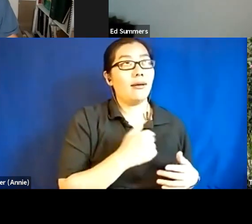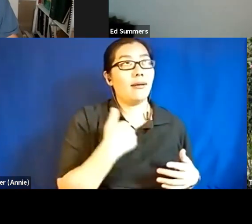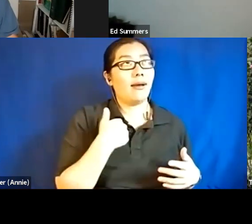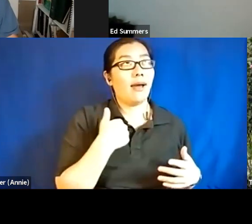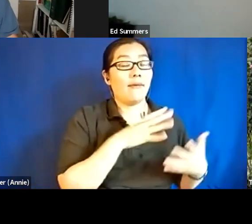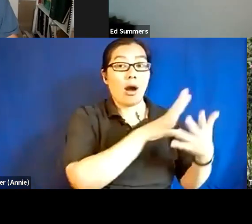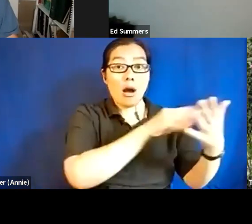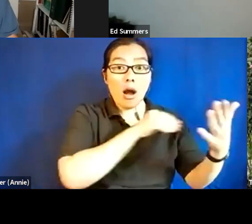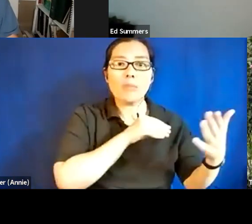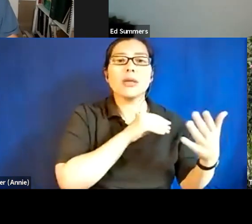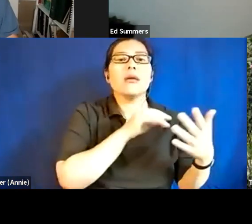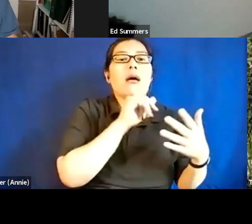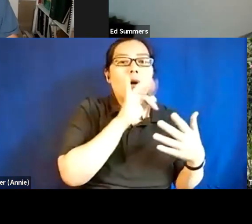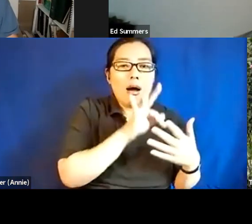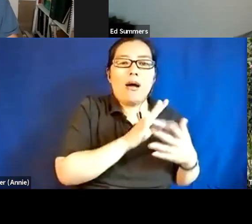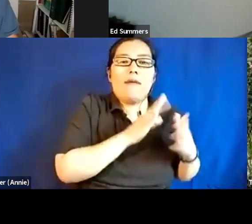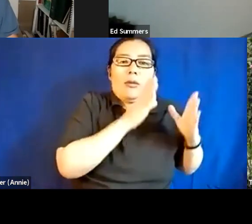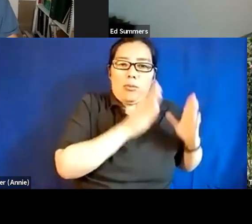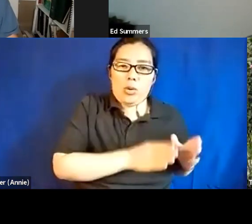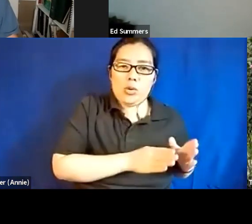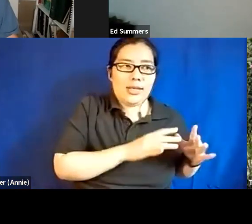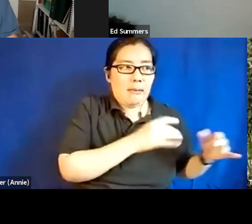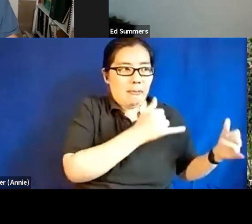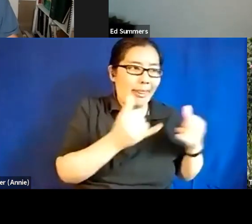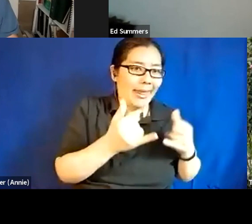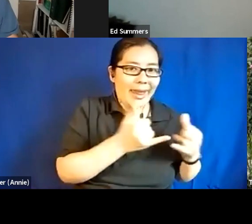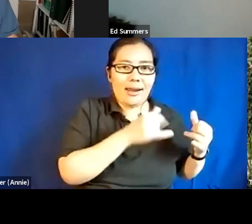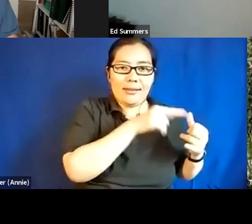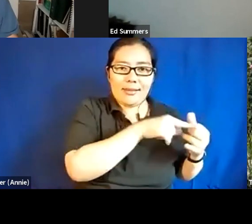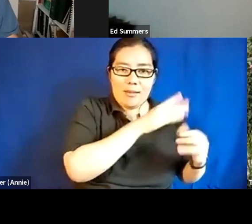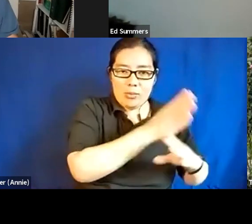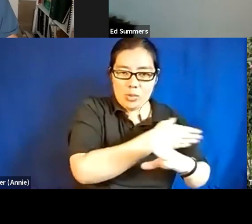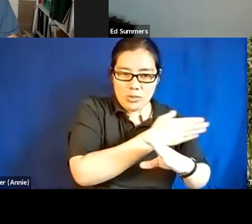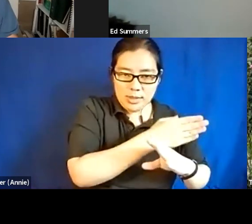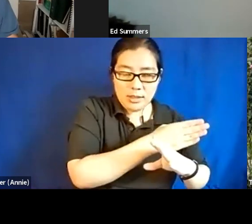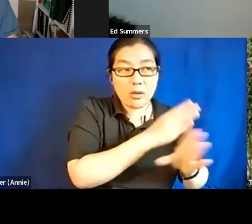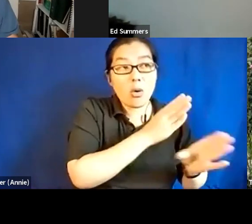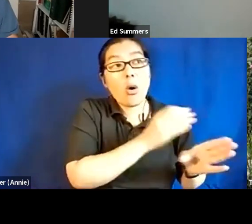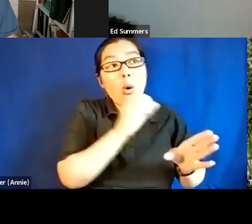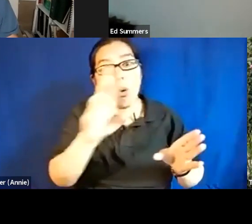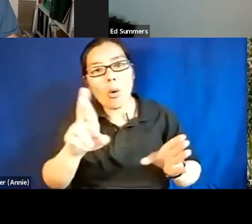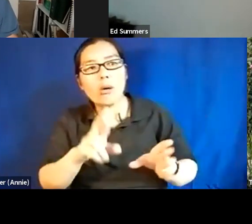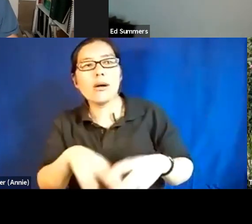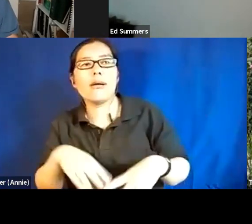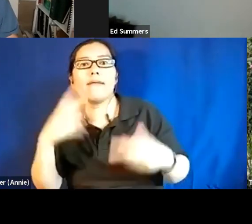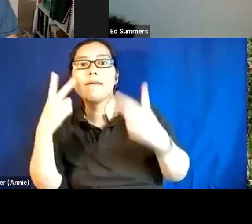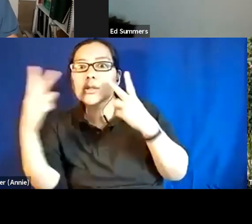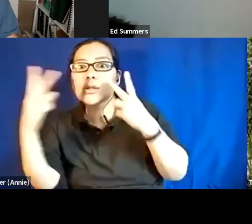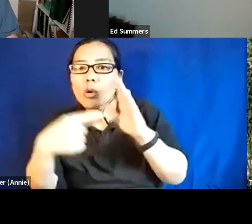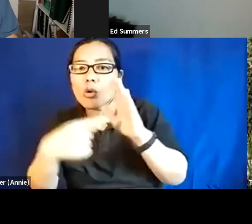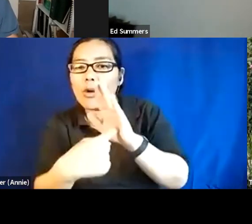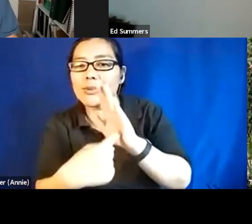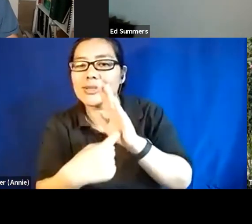maybe the music XML for Sile the digital representation of that is, can be rendered